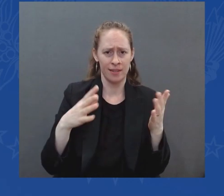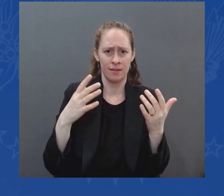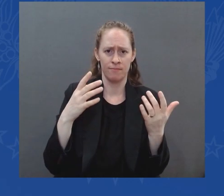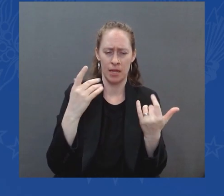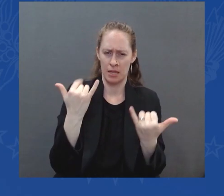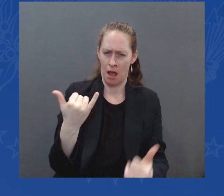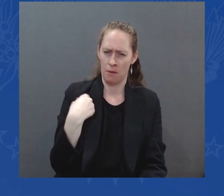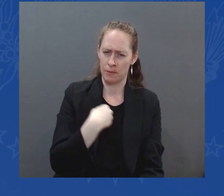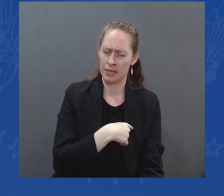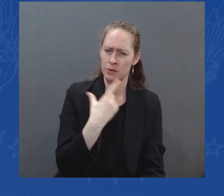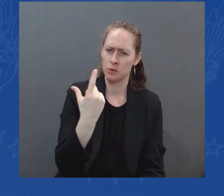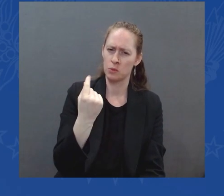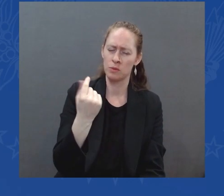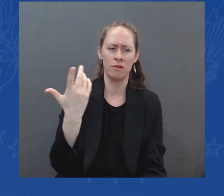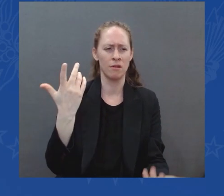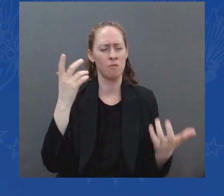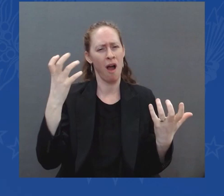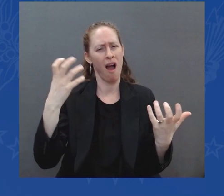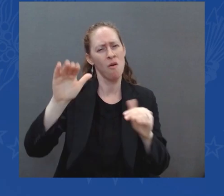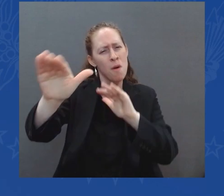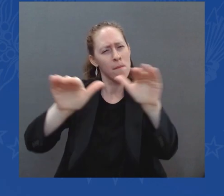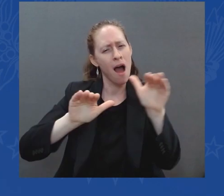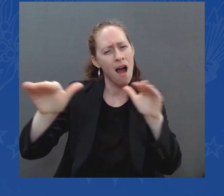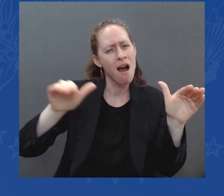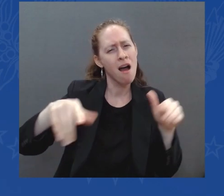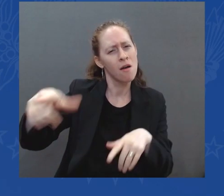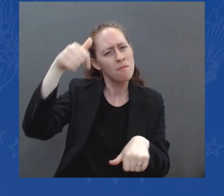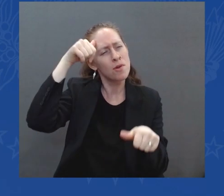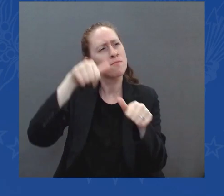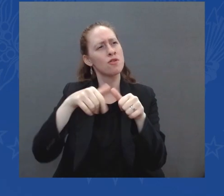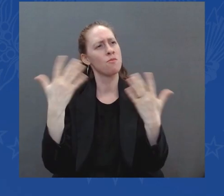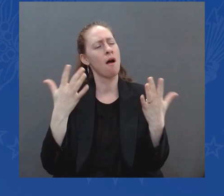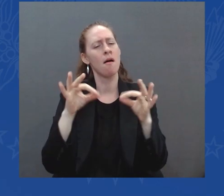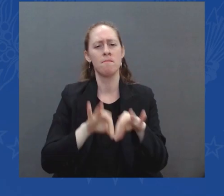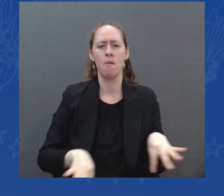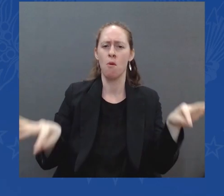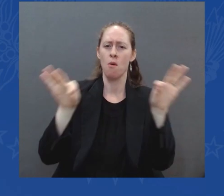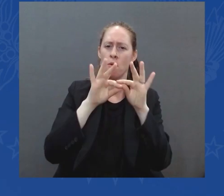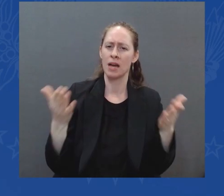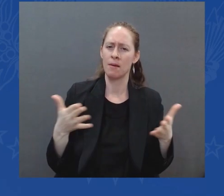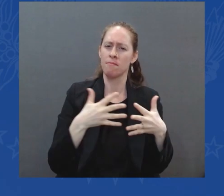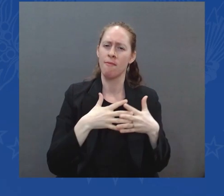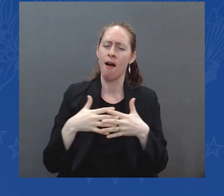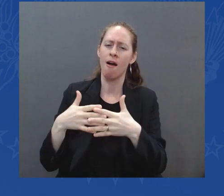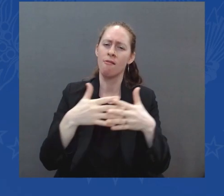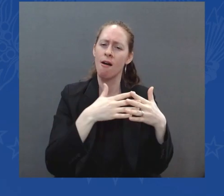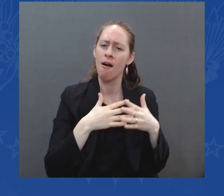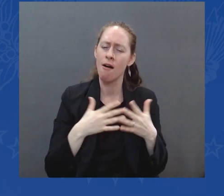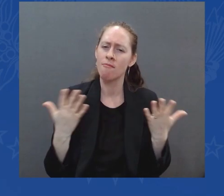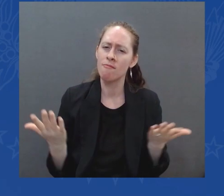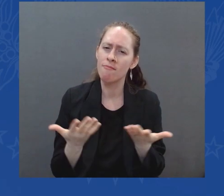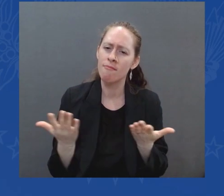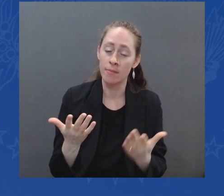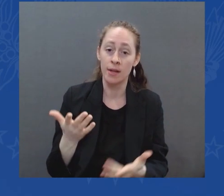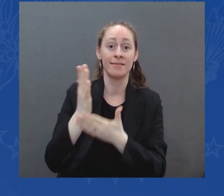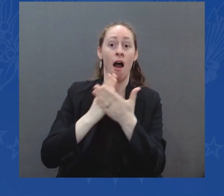They're investing money to produce more oil and also clean technologies we need to reduce our dependence on oil in the future.